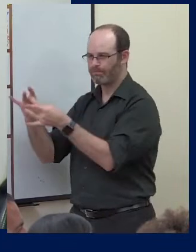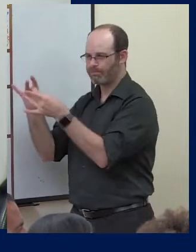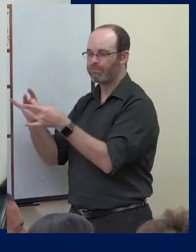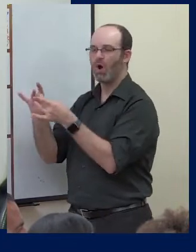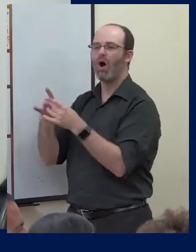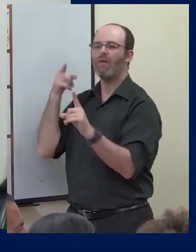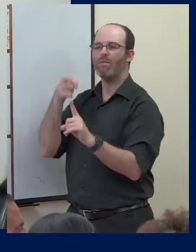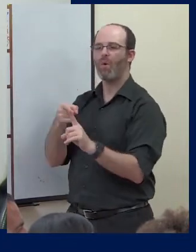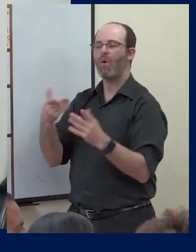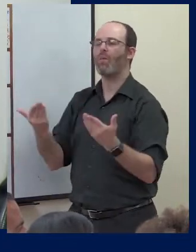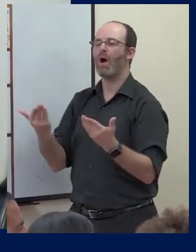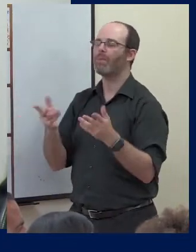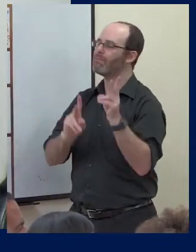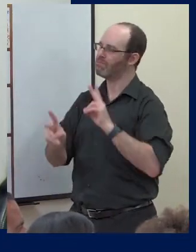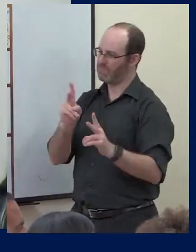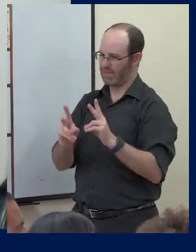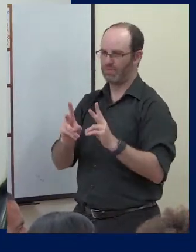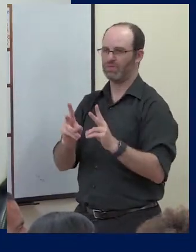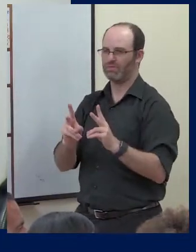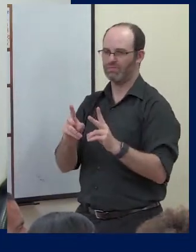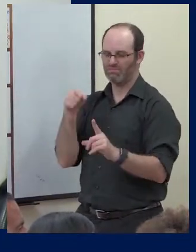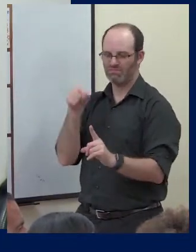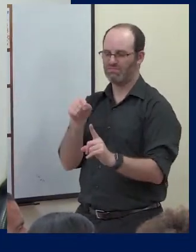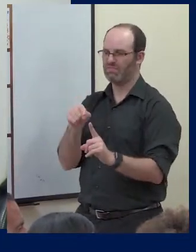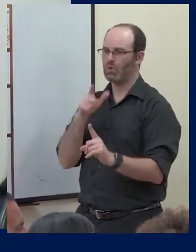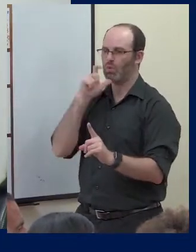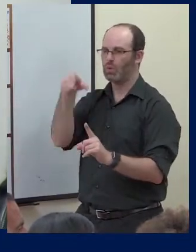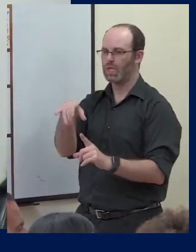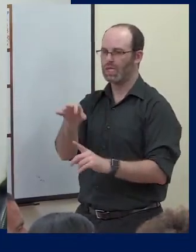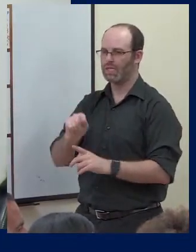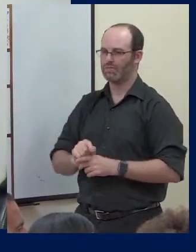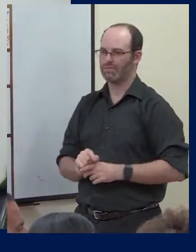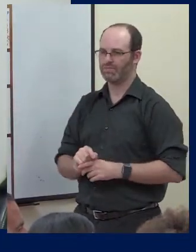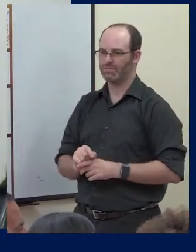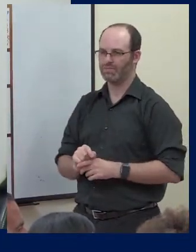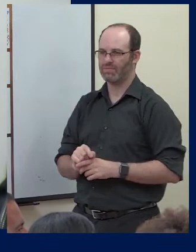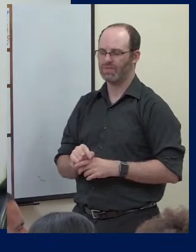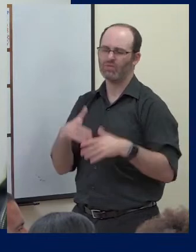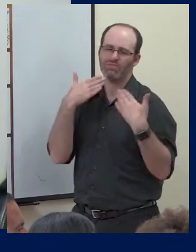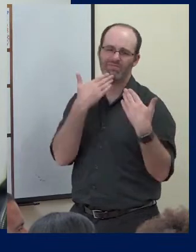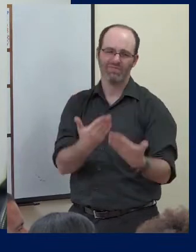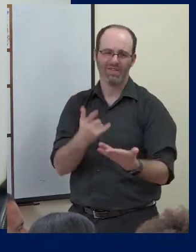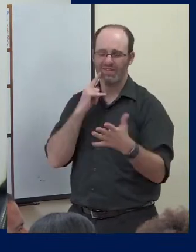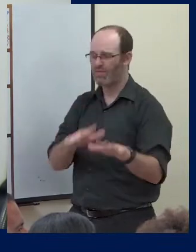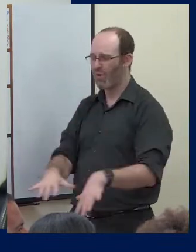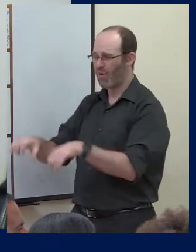we do. Much appreciation for you all hosting us here today.